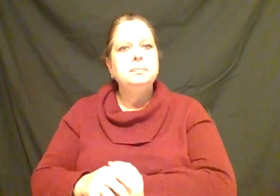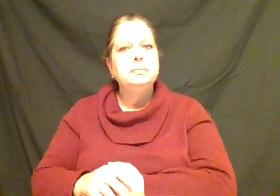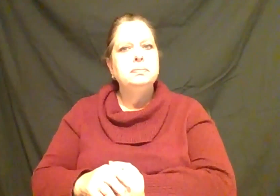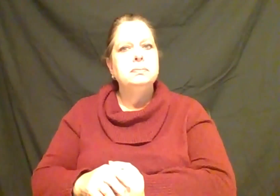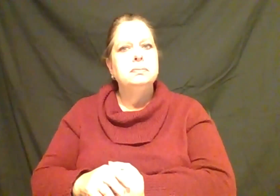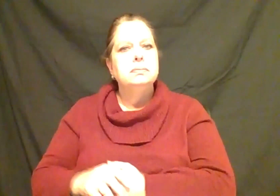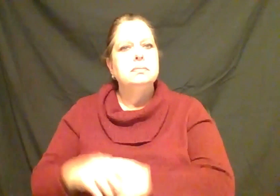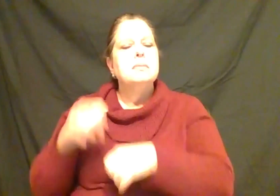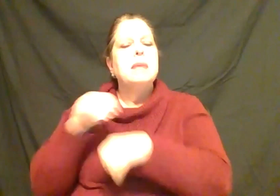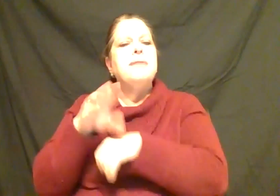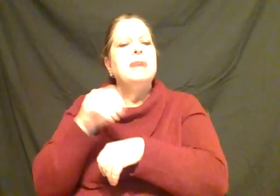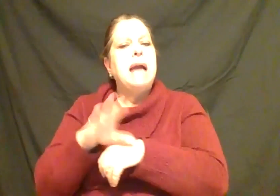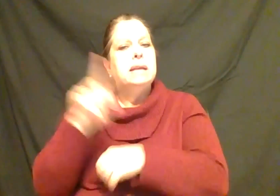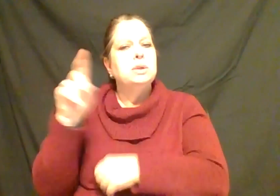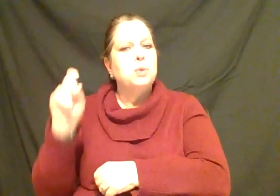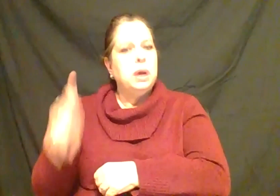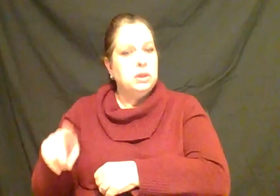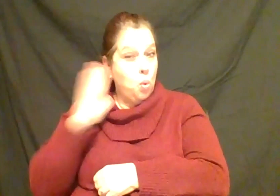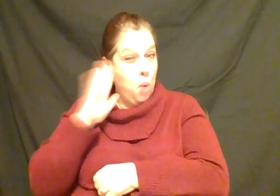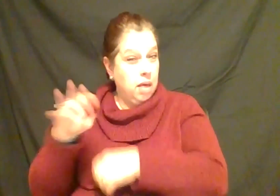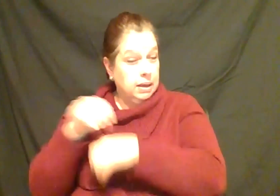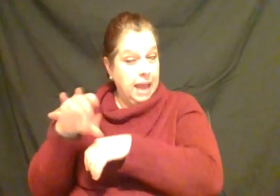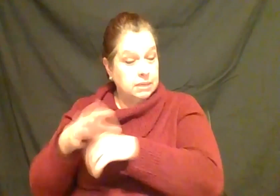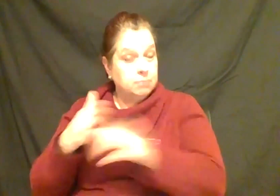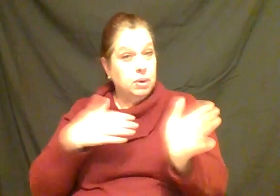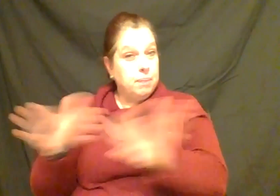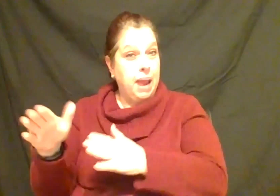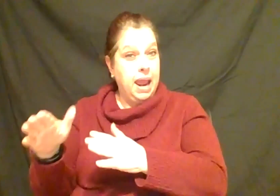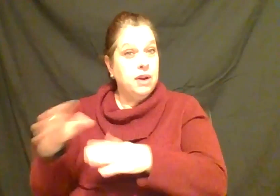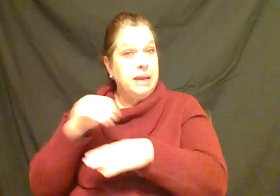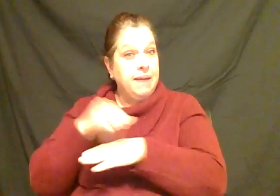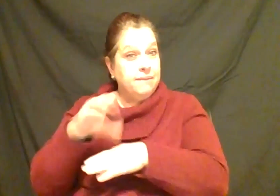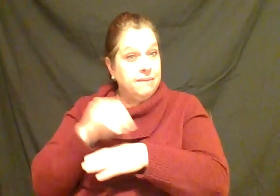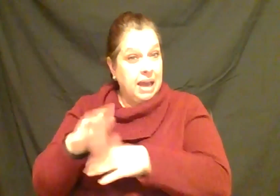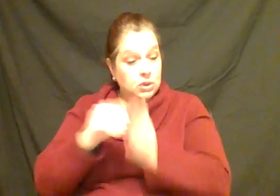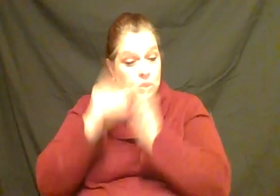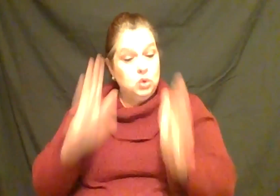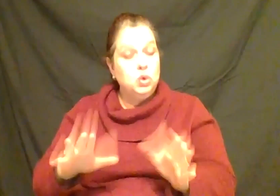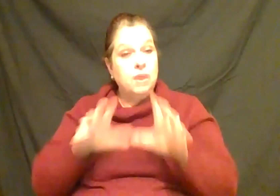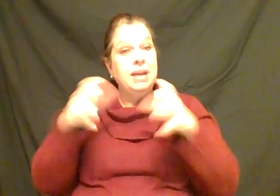questions um will guidance be prepared to advise uh my child on course selection before my child